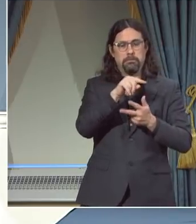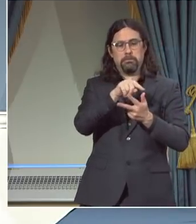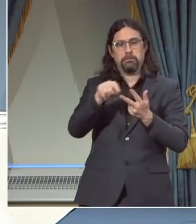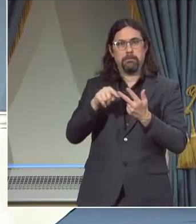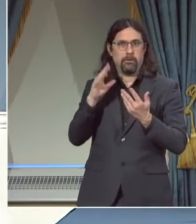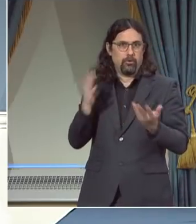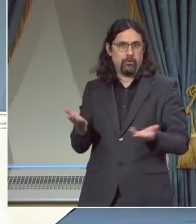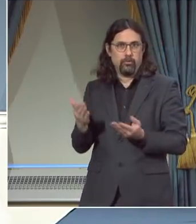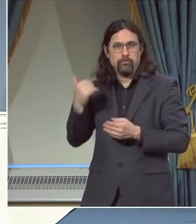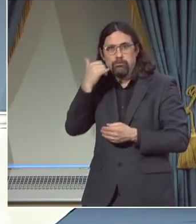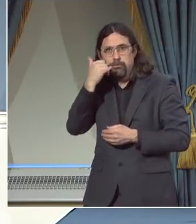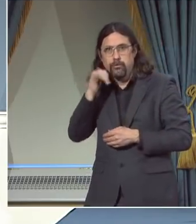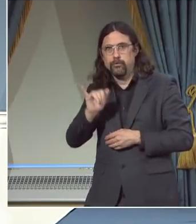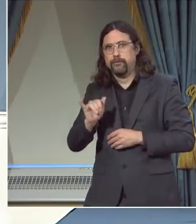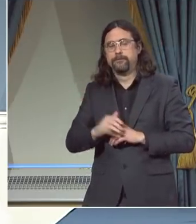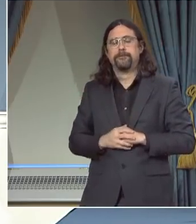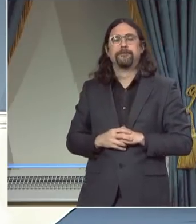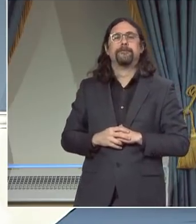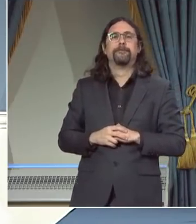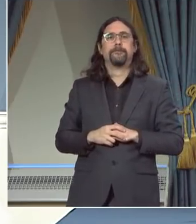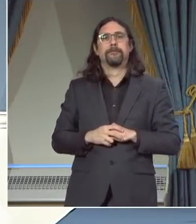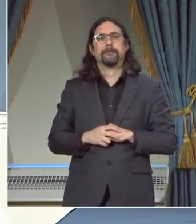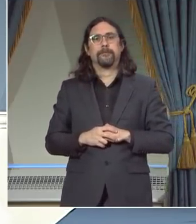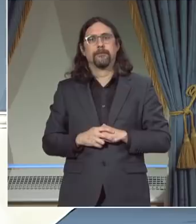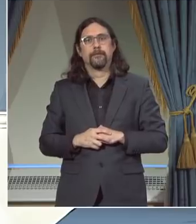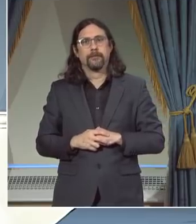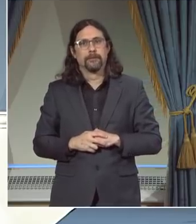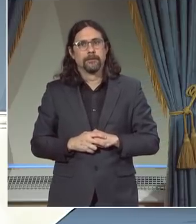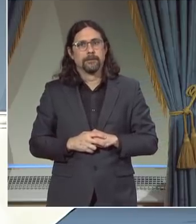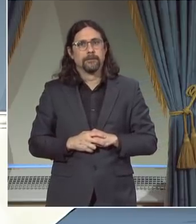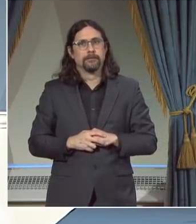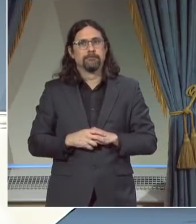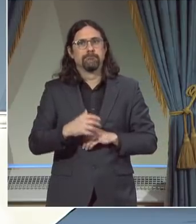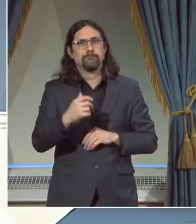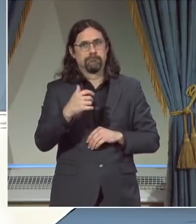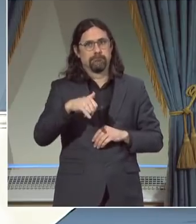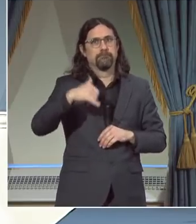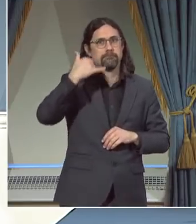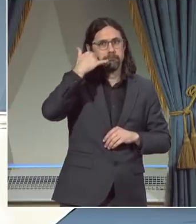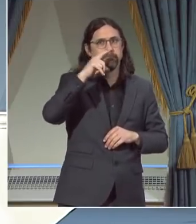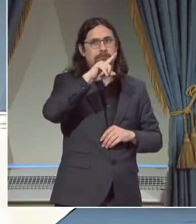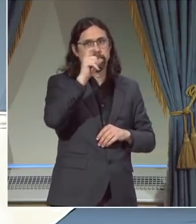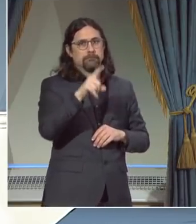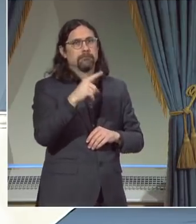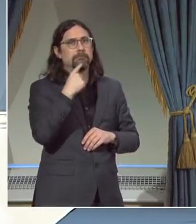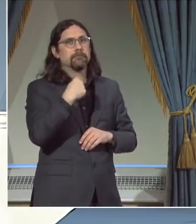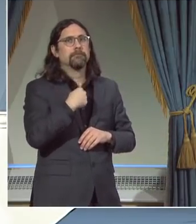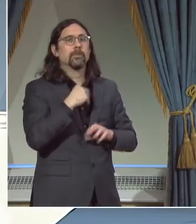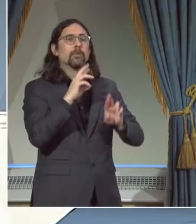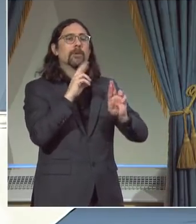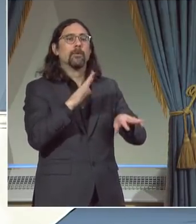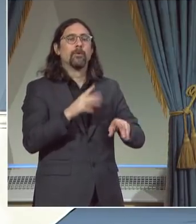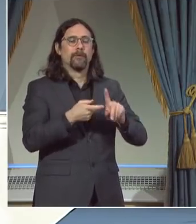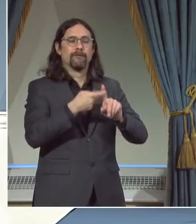PHONE TODAY. I WILL START WITH TODD OMFR NEW YORK. MR. MAYOR, DR.